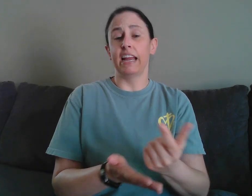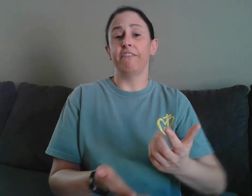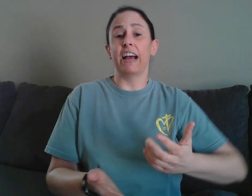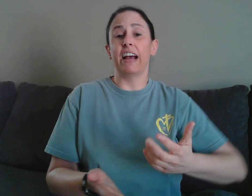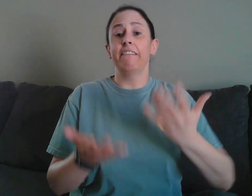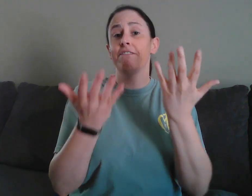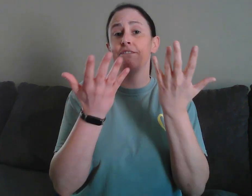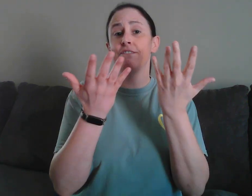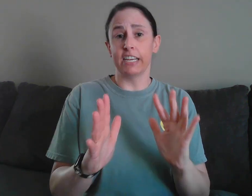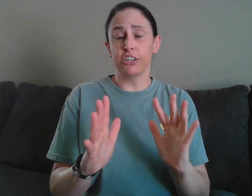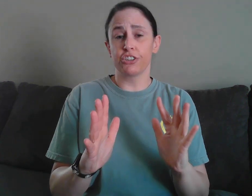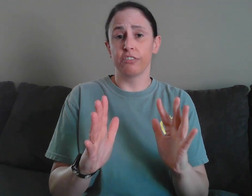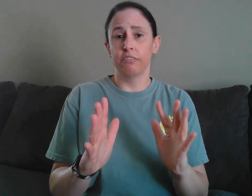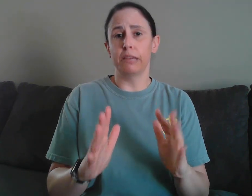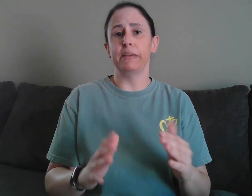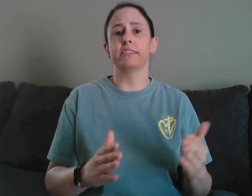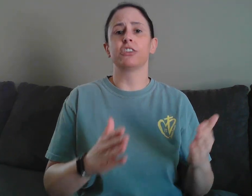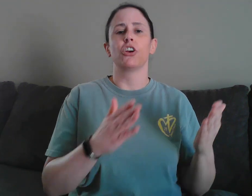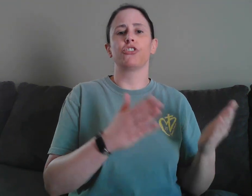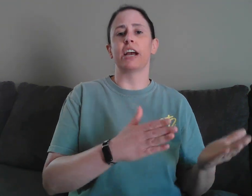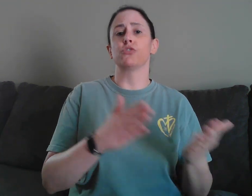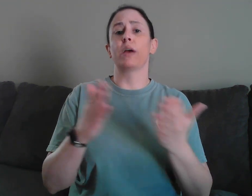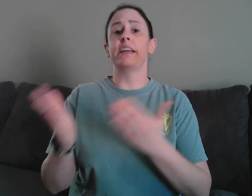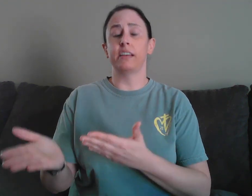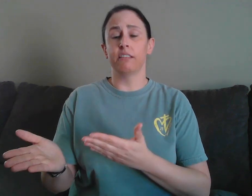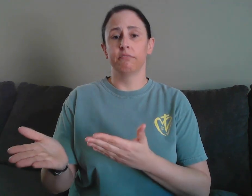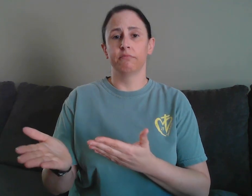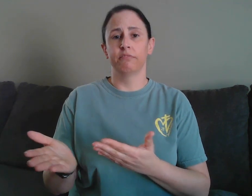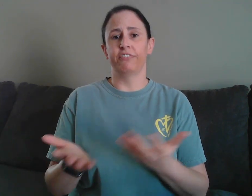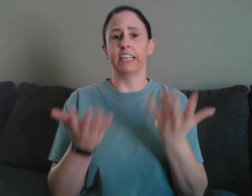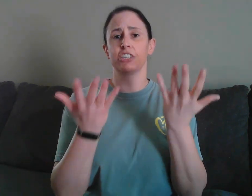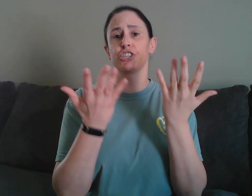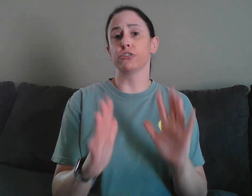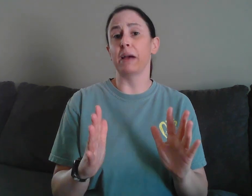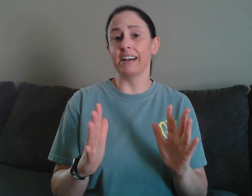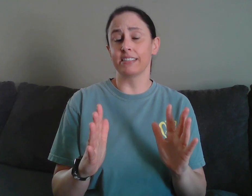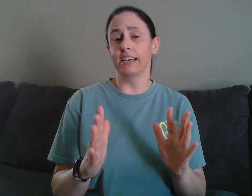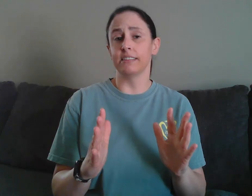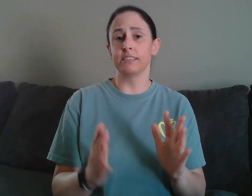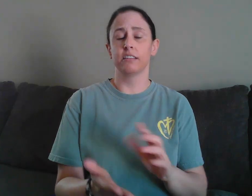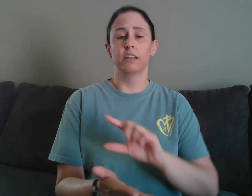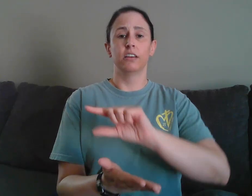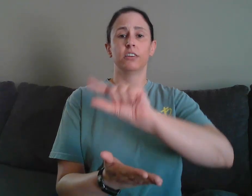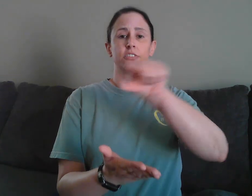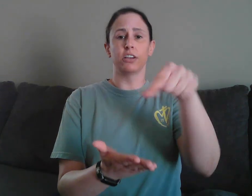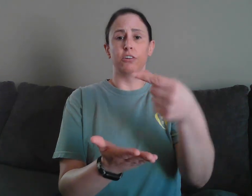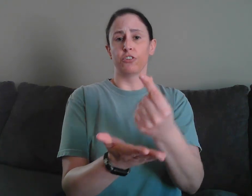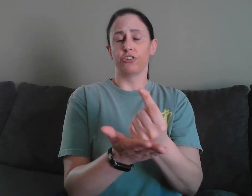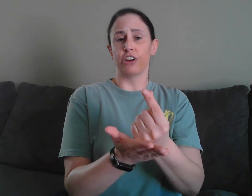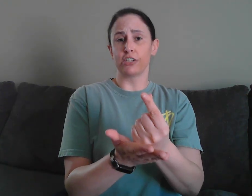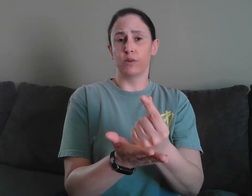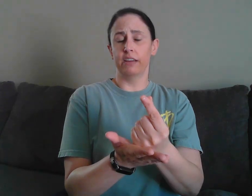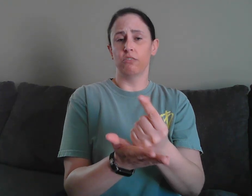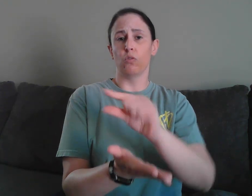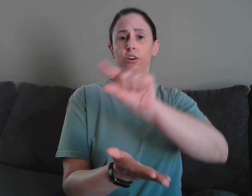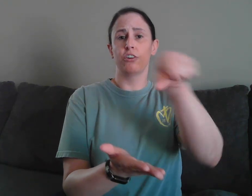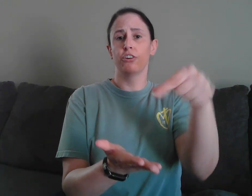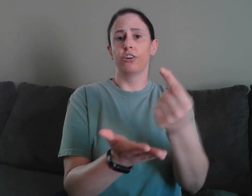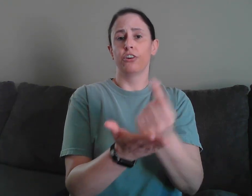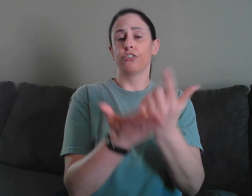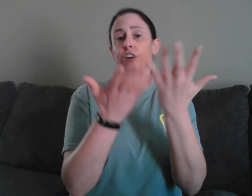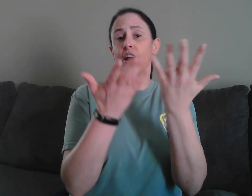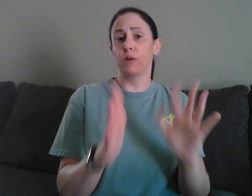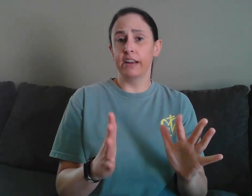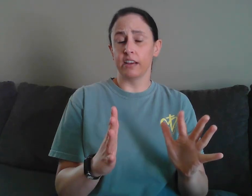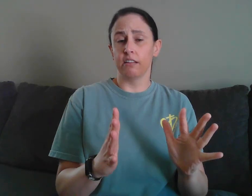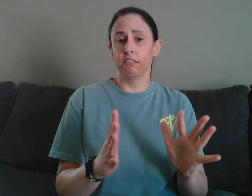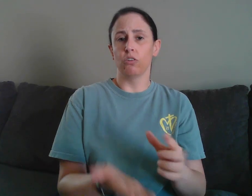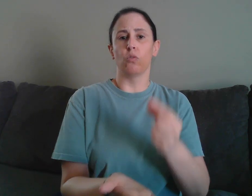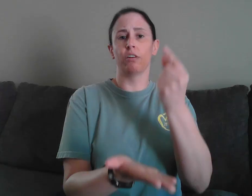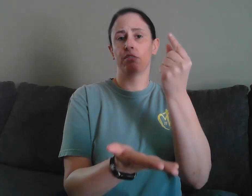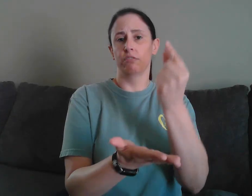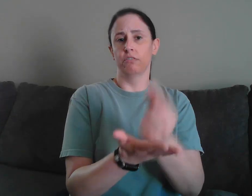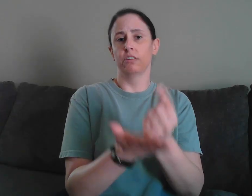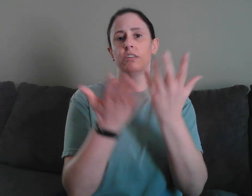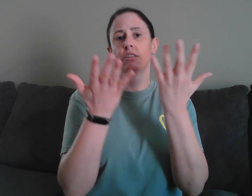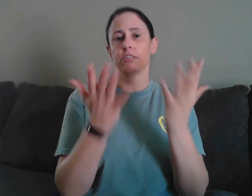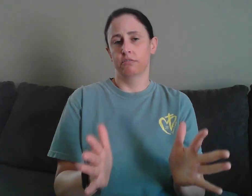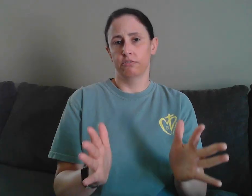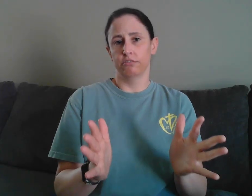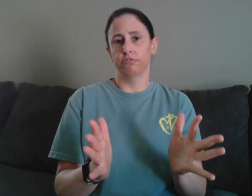And if I add finish, it means graduated. Finish shows past tense. So, graduate or graduated or